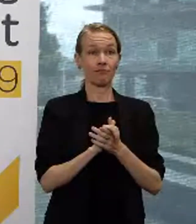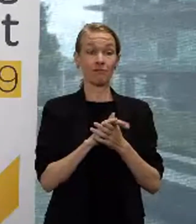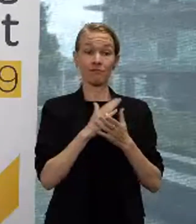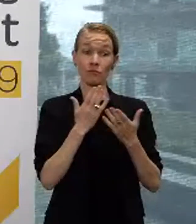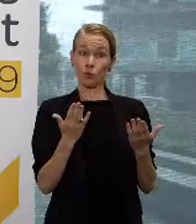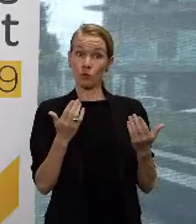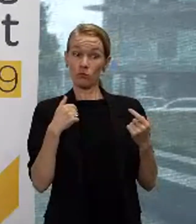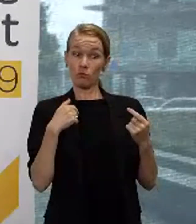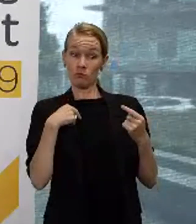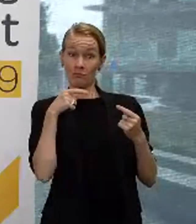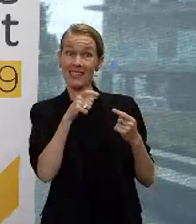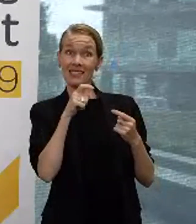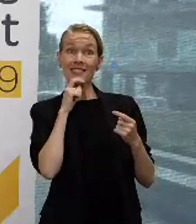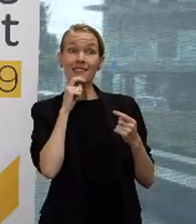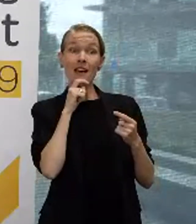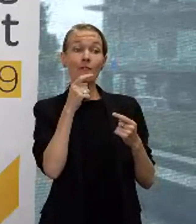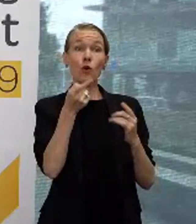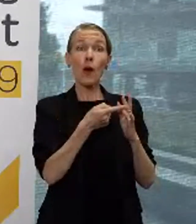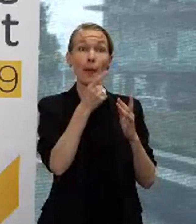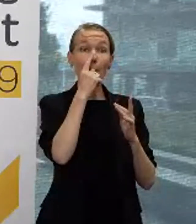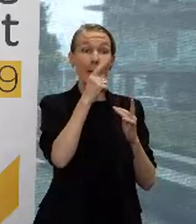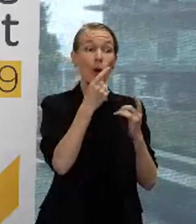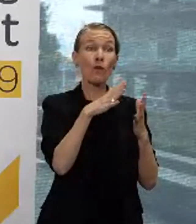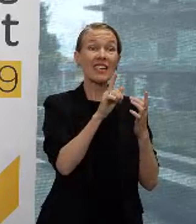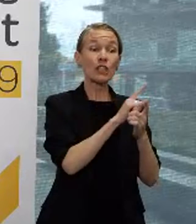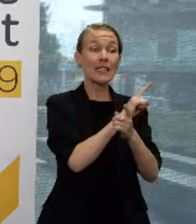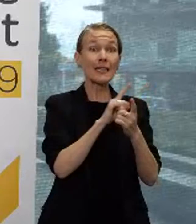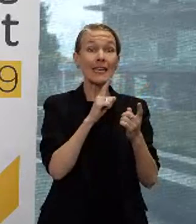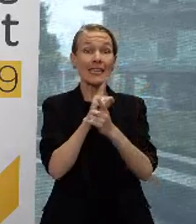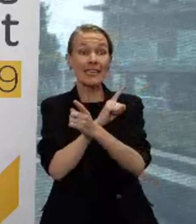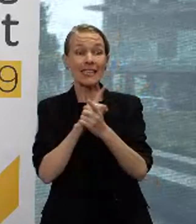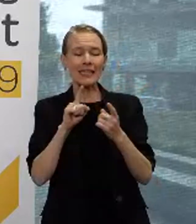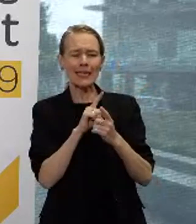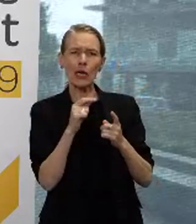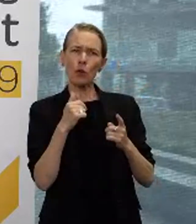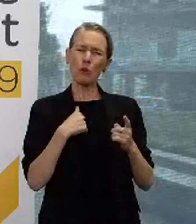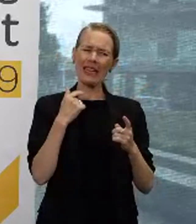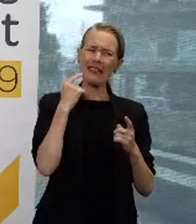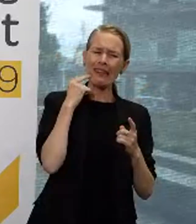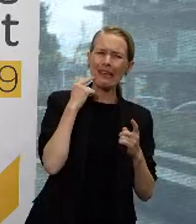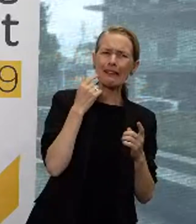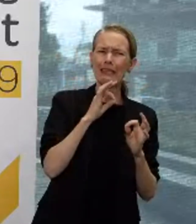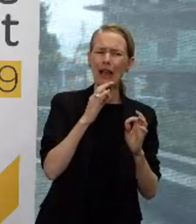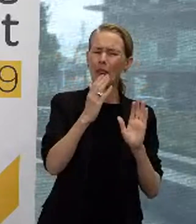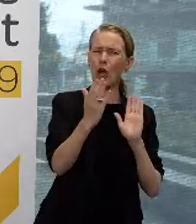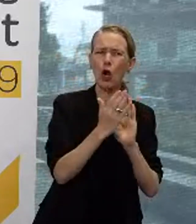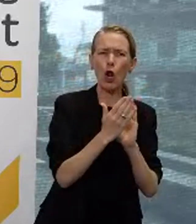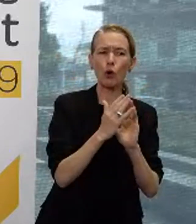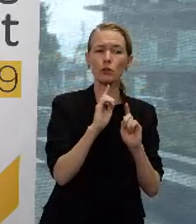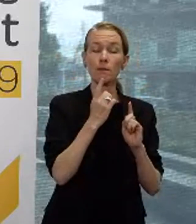where it's available to confirm it and staff at the establishments can be tested.